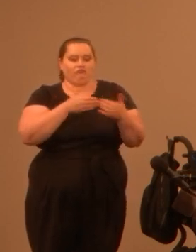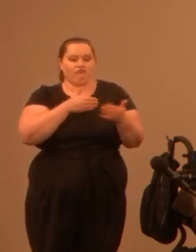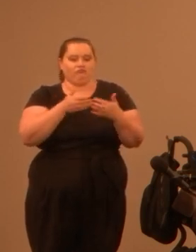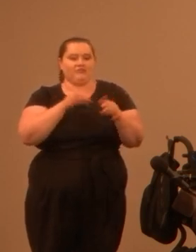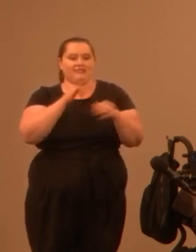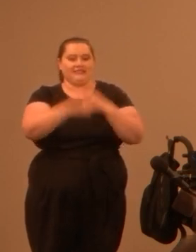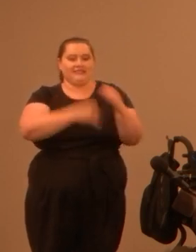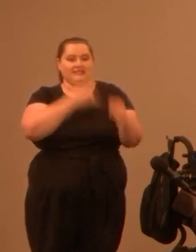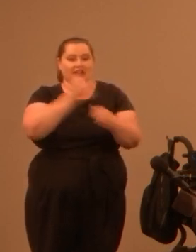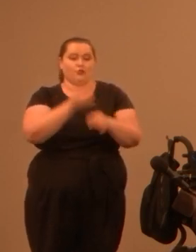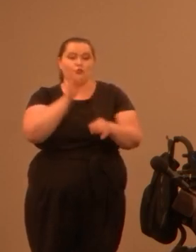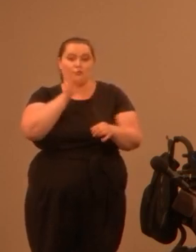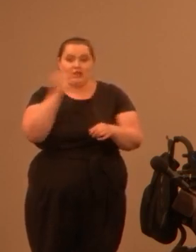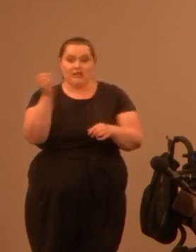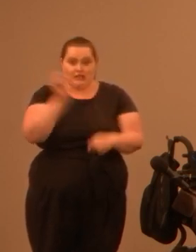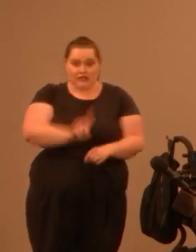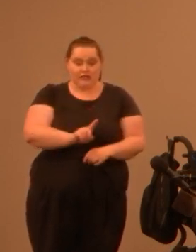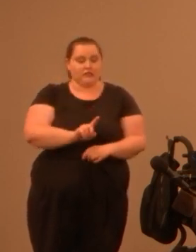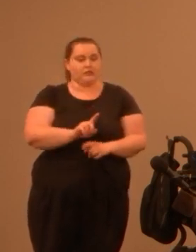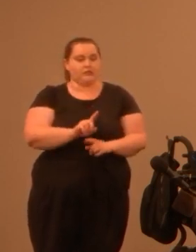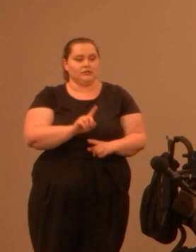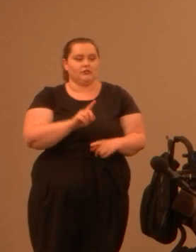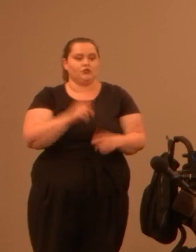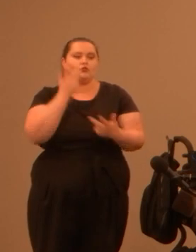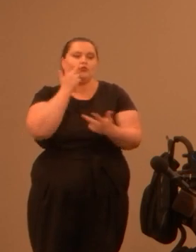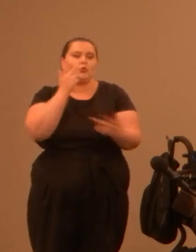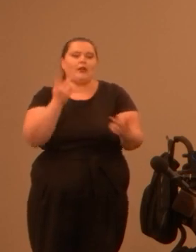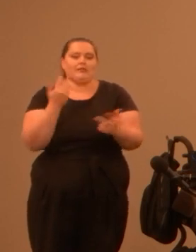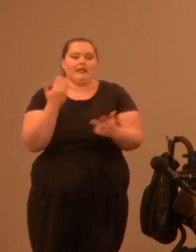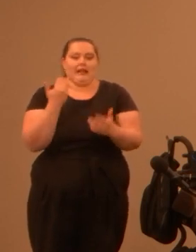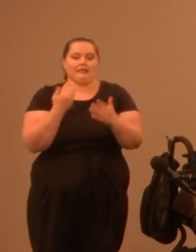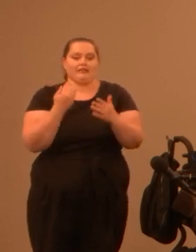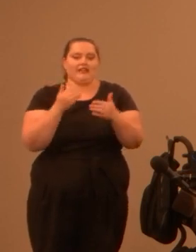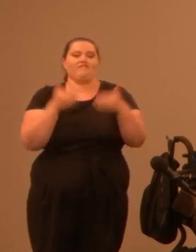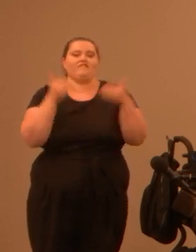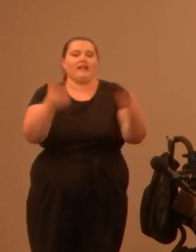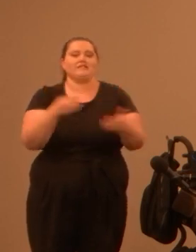speakers to showcase the latest advancements in digital accessibility.